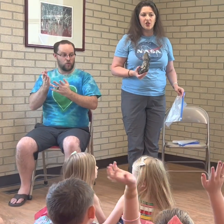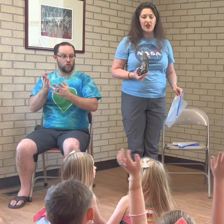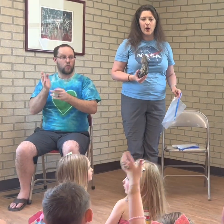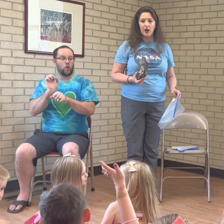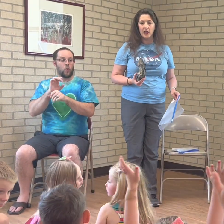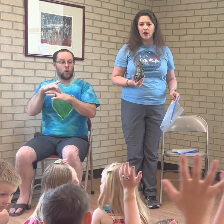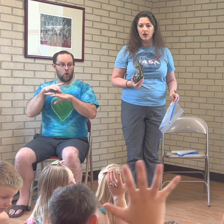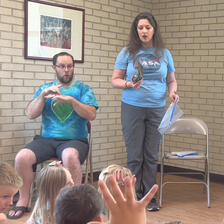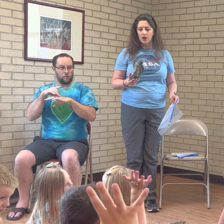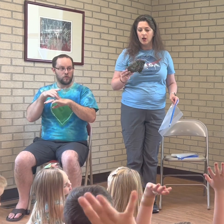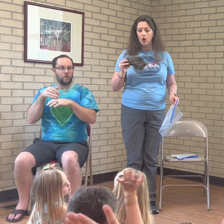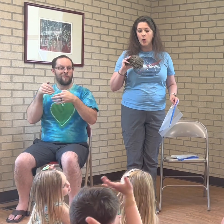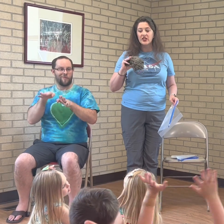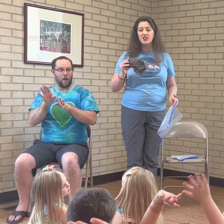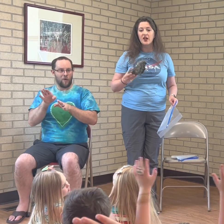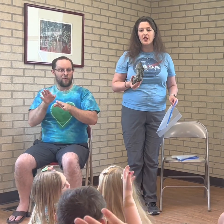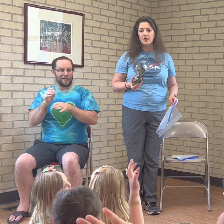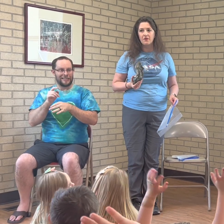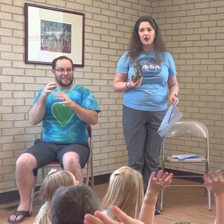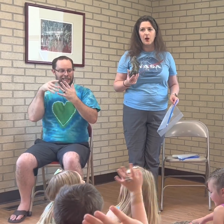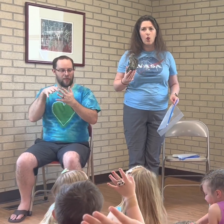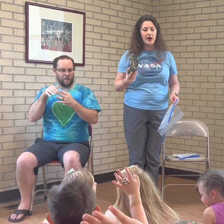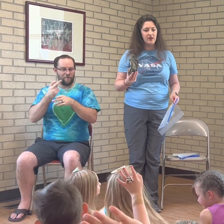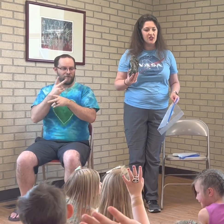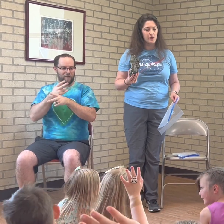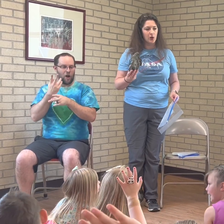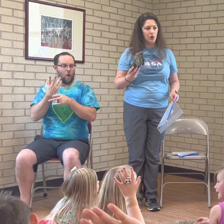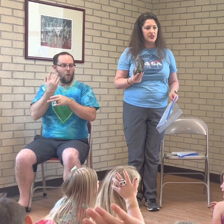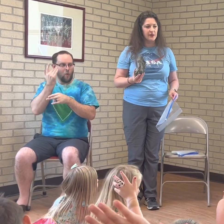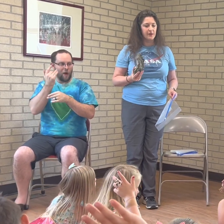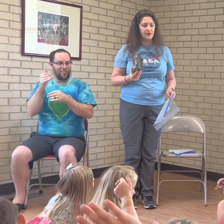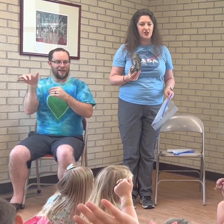So that way we can study that, and figure out why they're similar or different from each